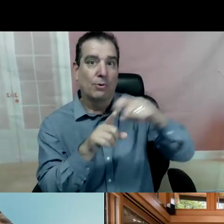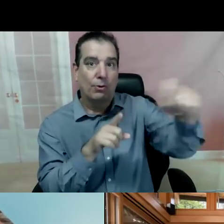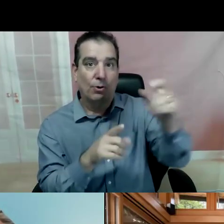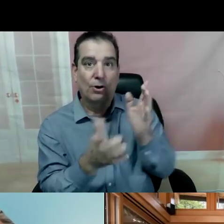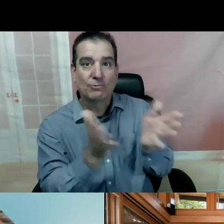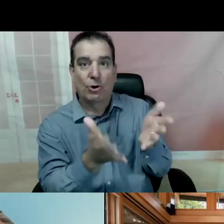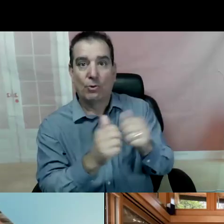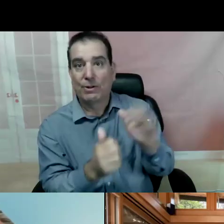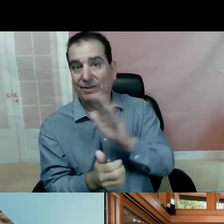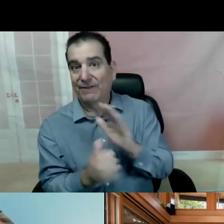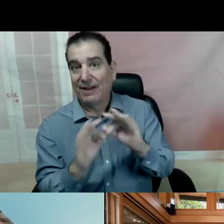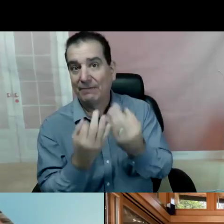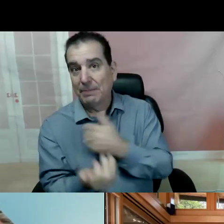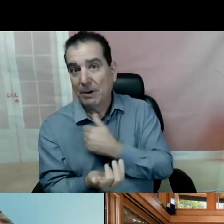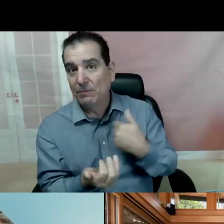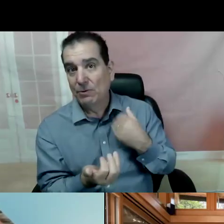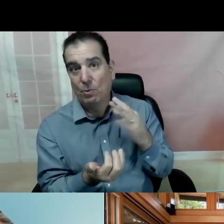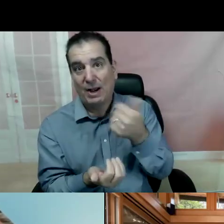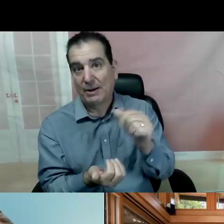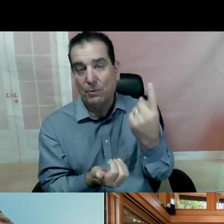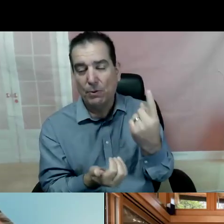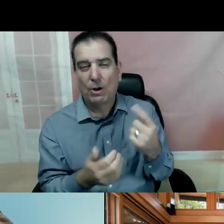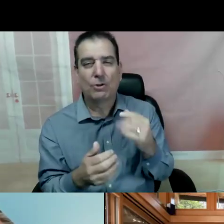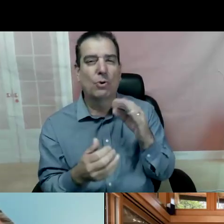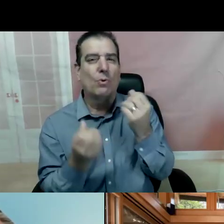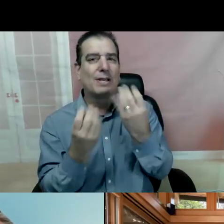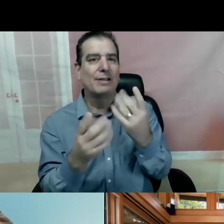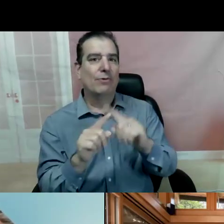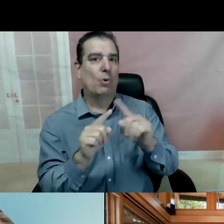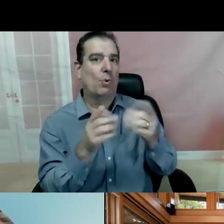my mother. And so we work with that. Maybe some of the training, leading them through that, guiding